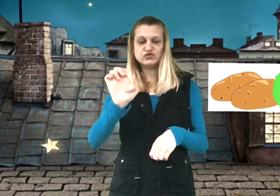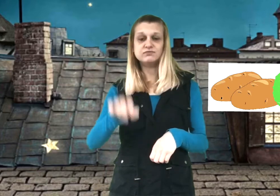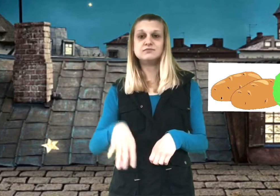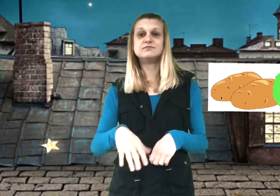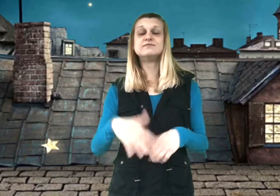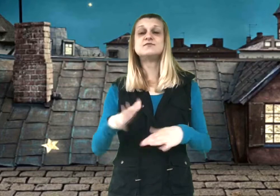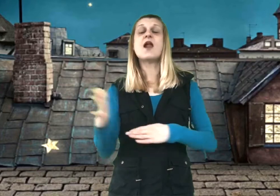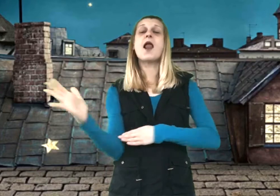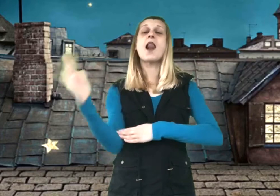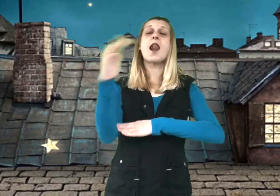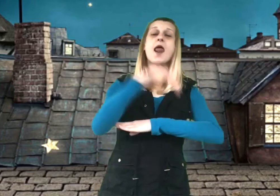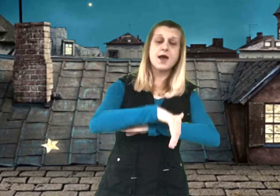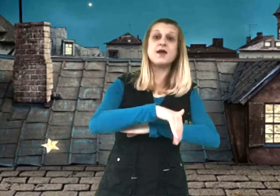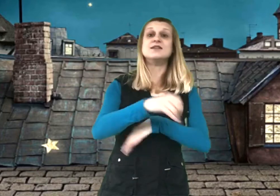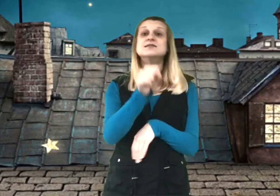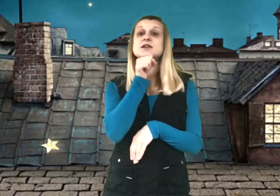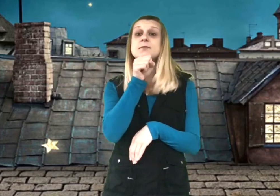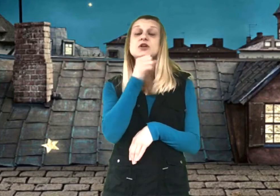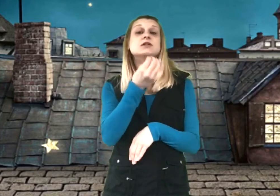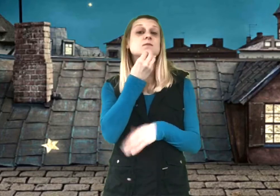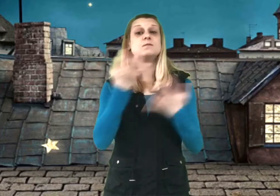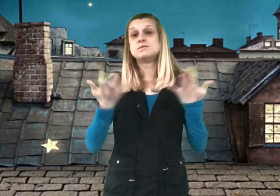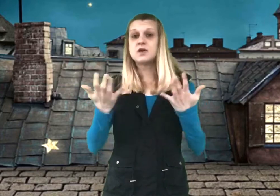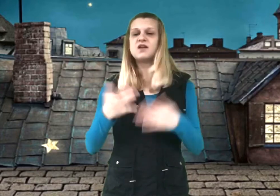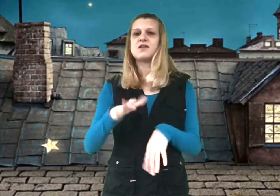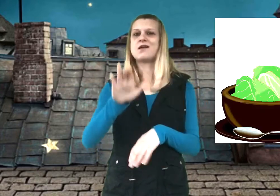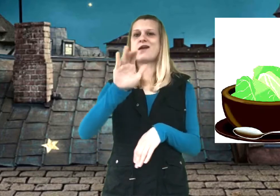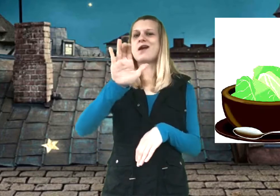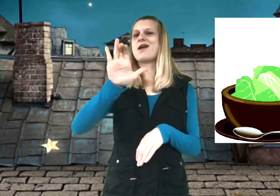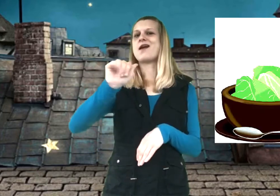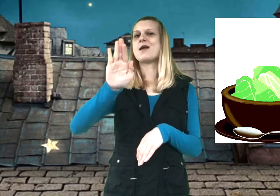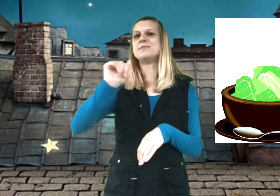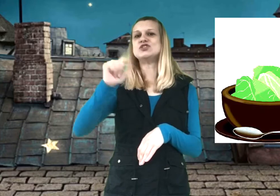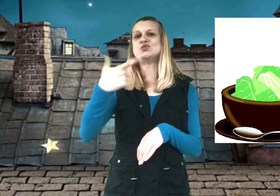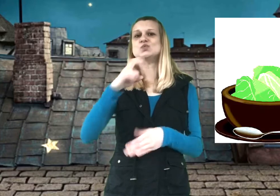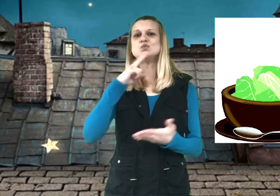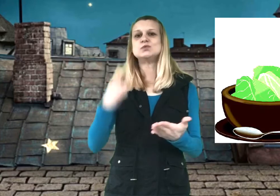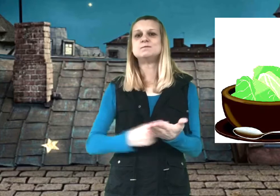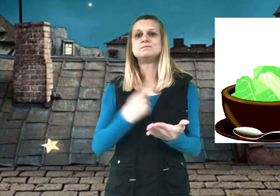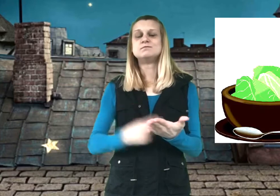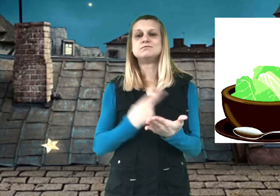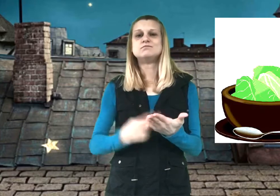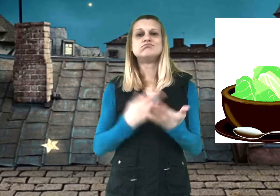and cabbage soup for supper.